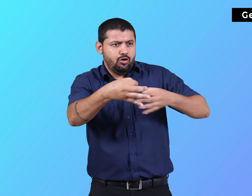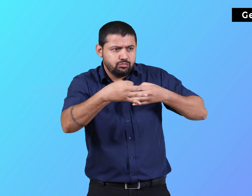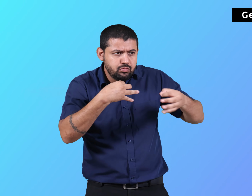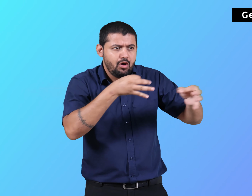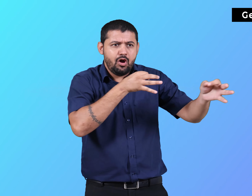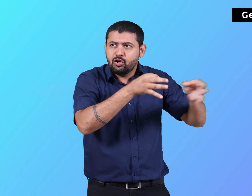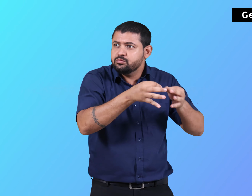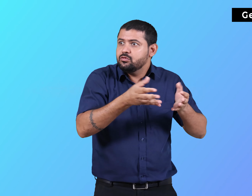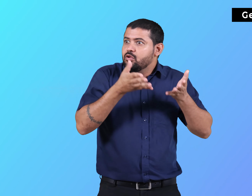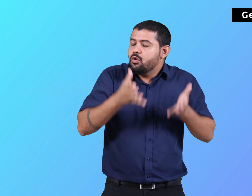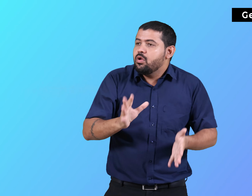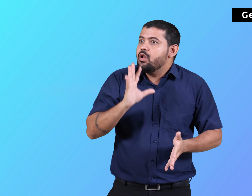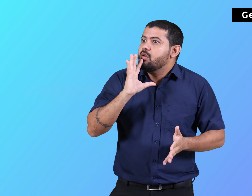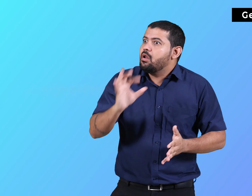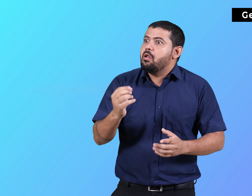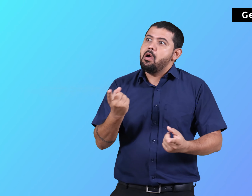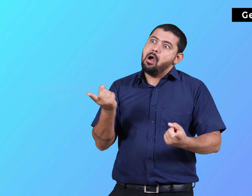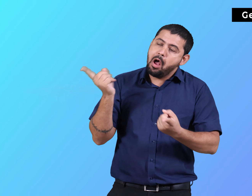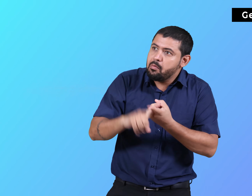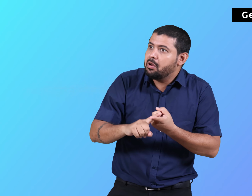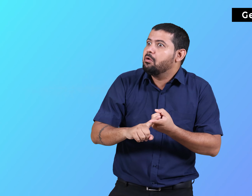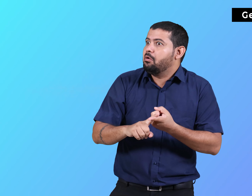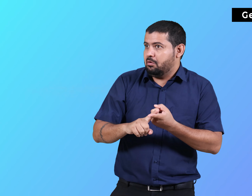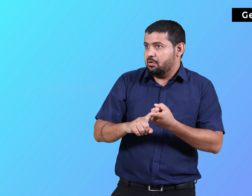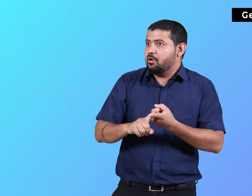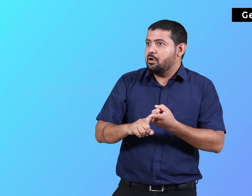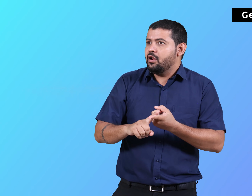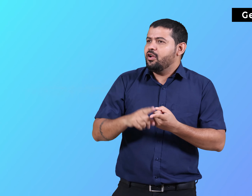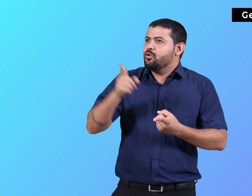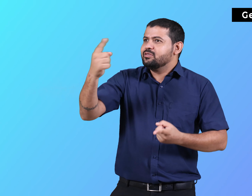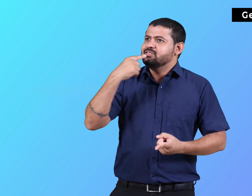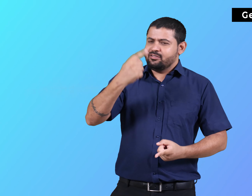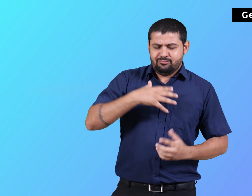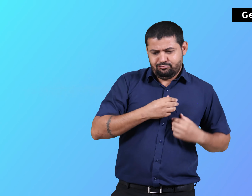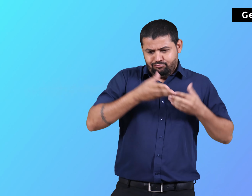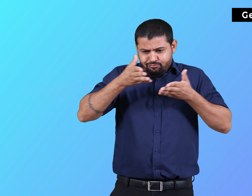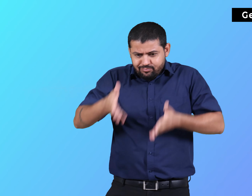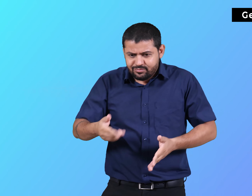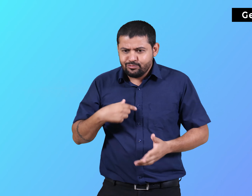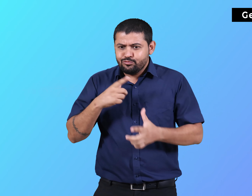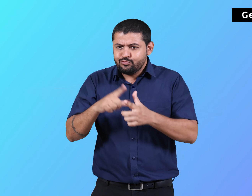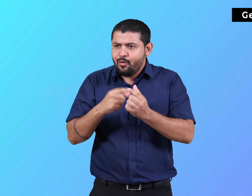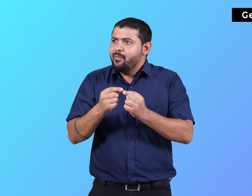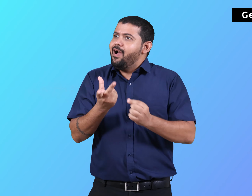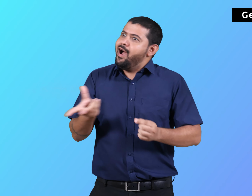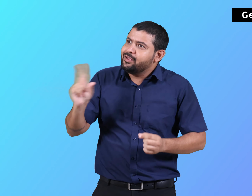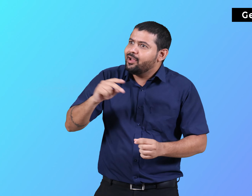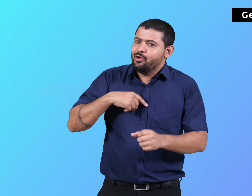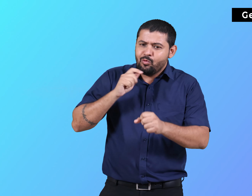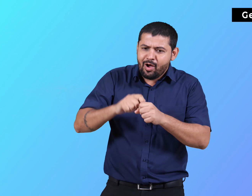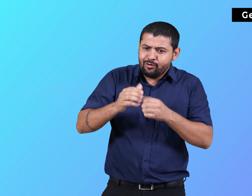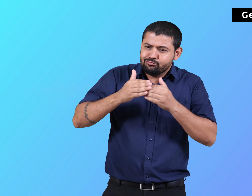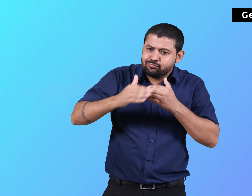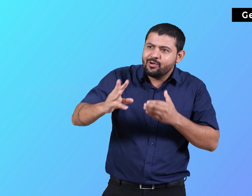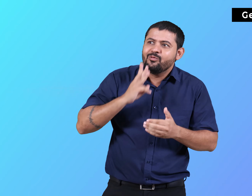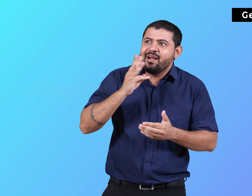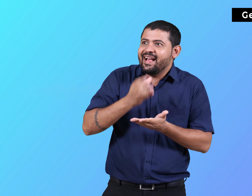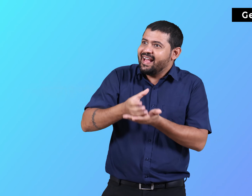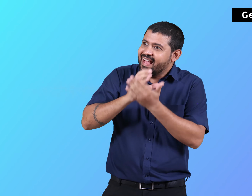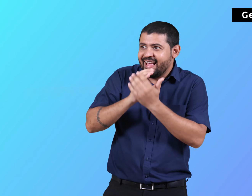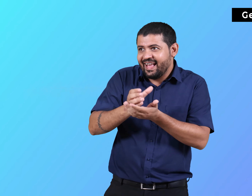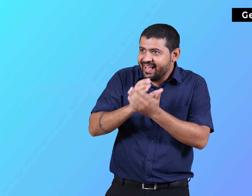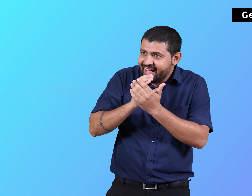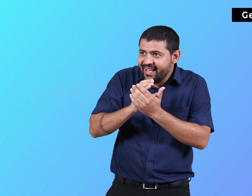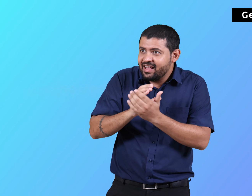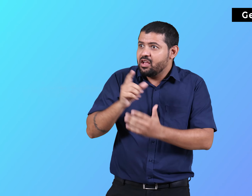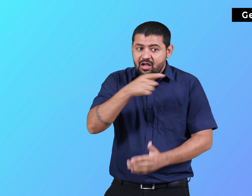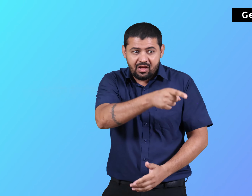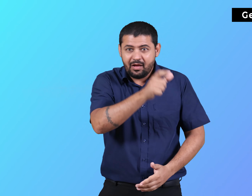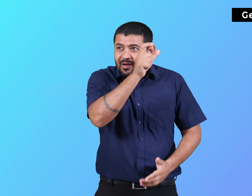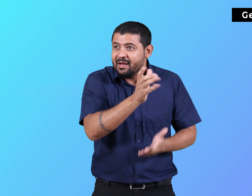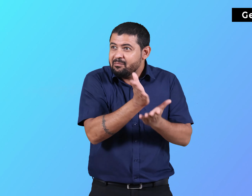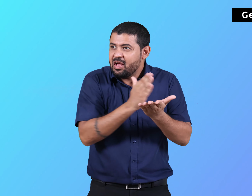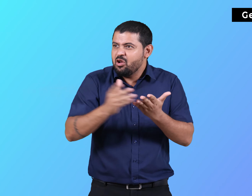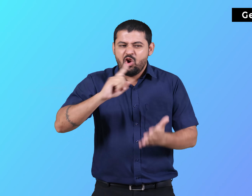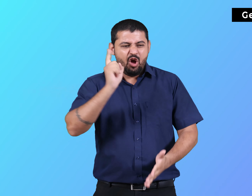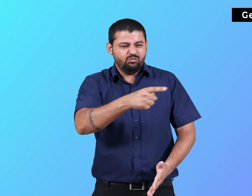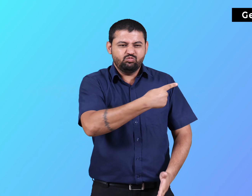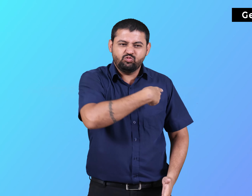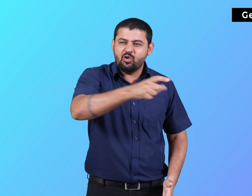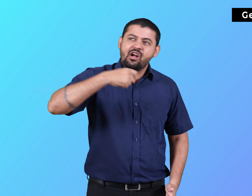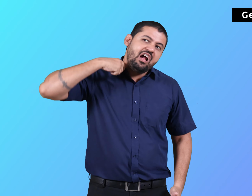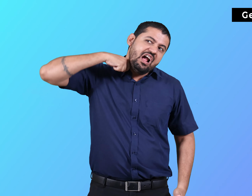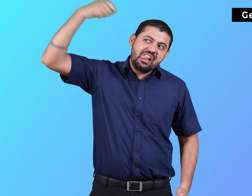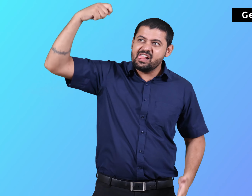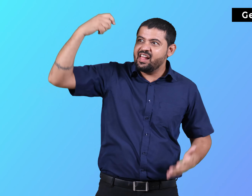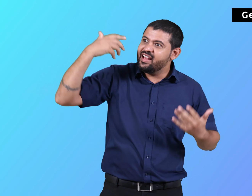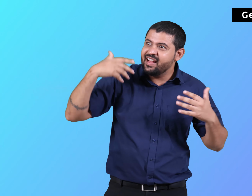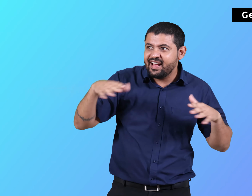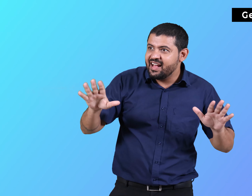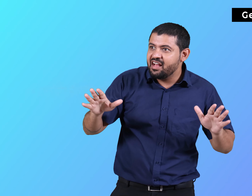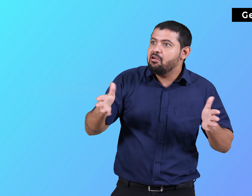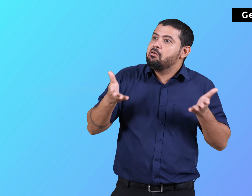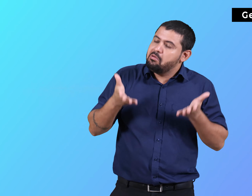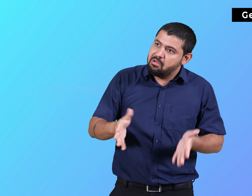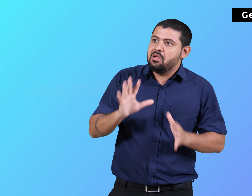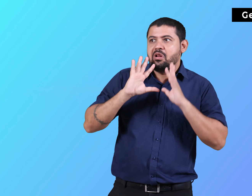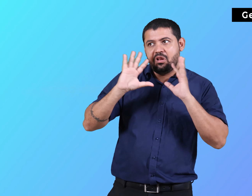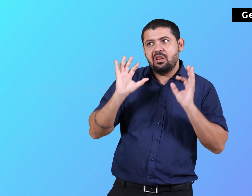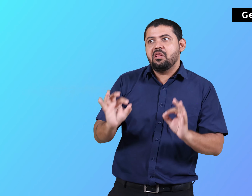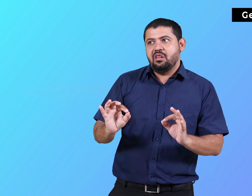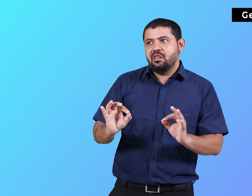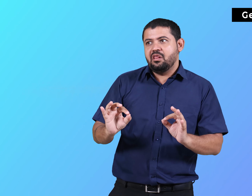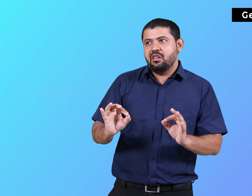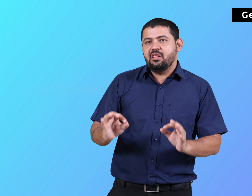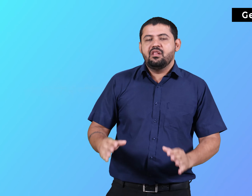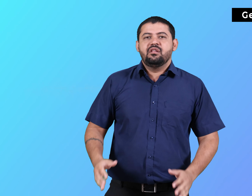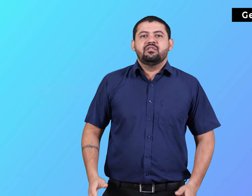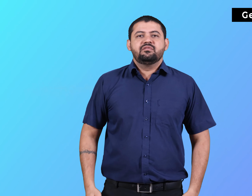And things happened exactly the way he said they would I got my job back, and the baker was hanged!”